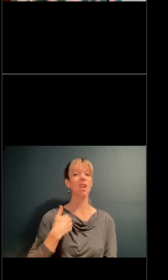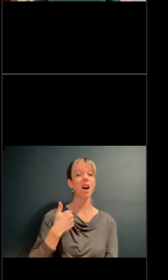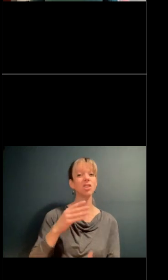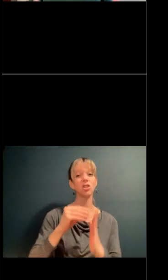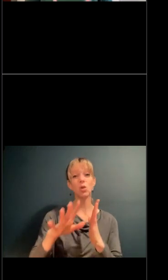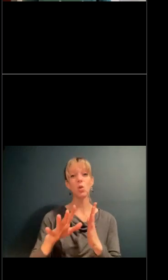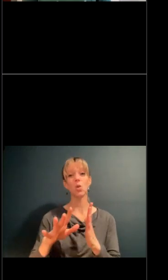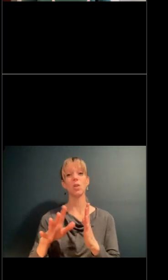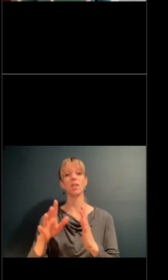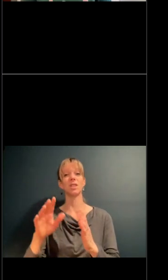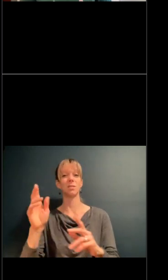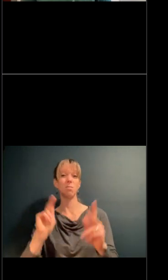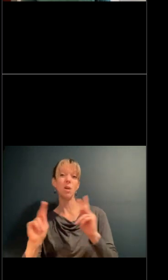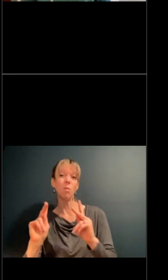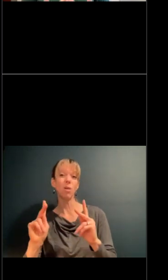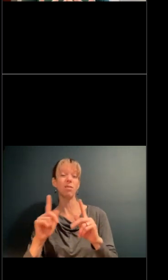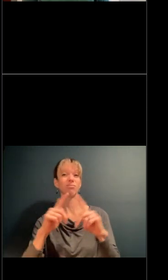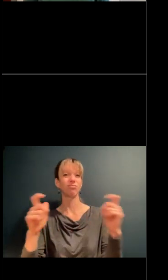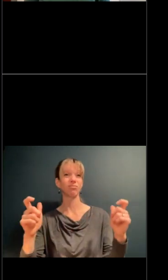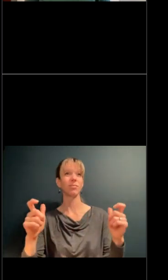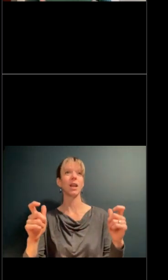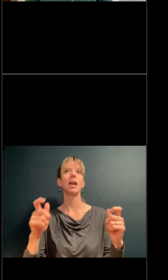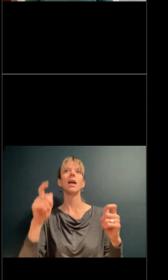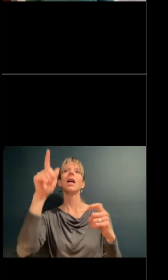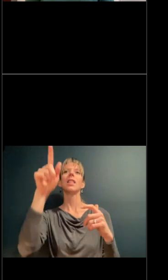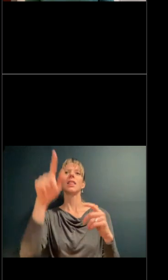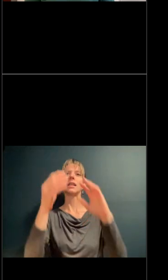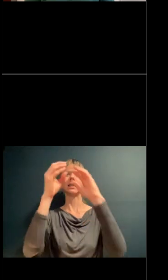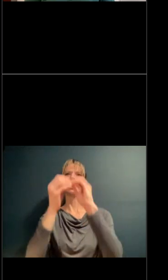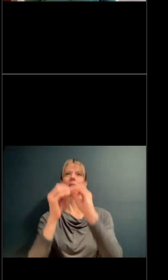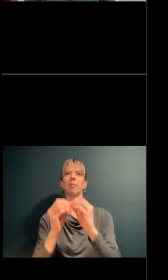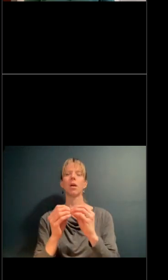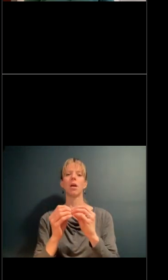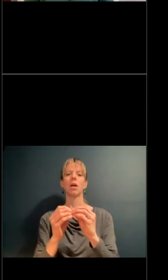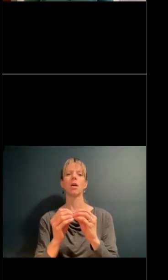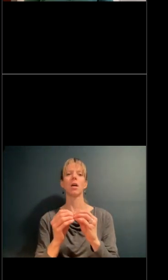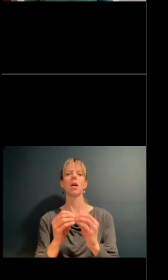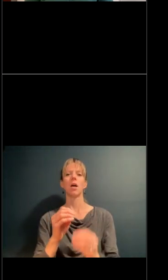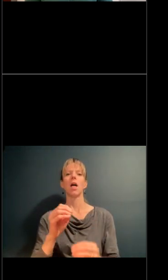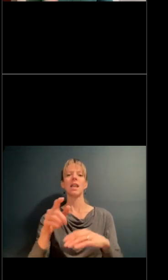On your screen are data from something called the National Longitudinal Transition Study.